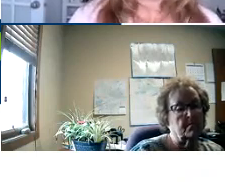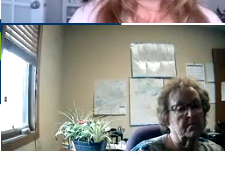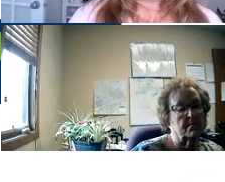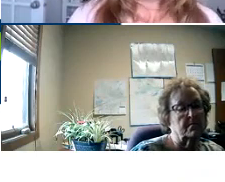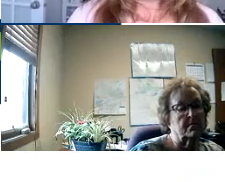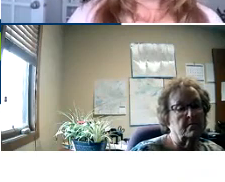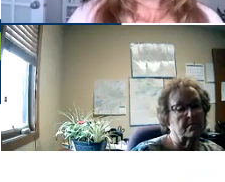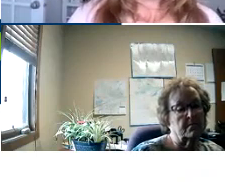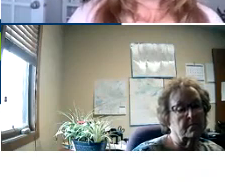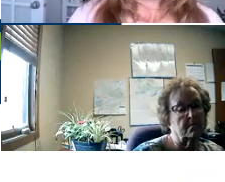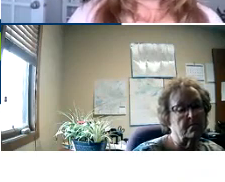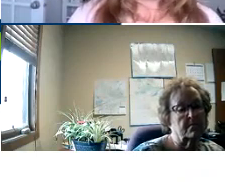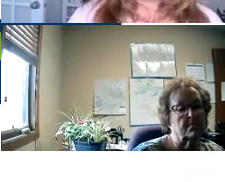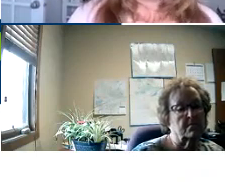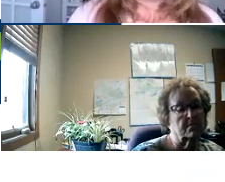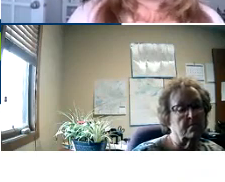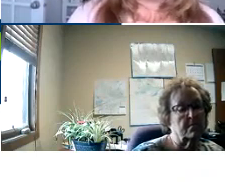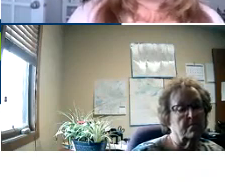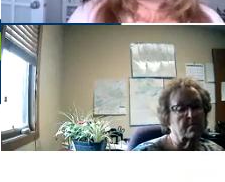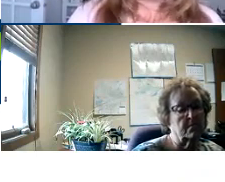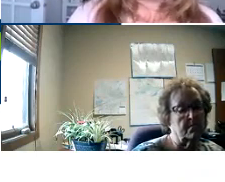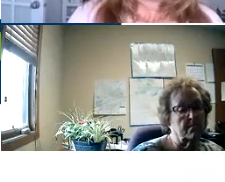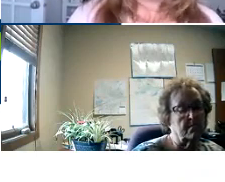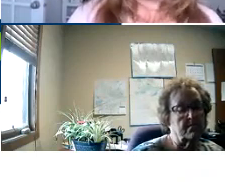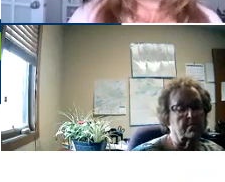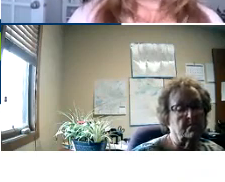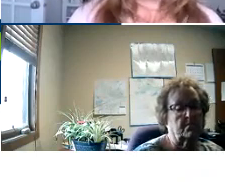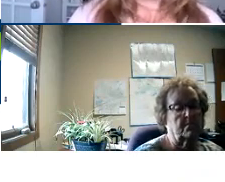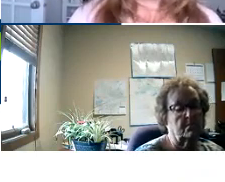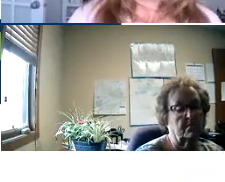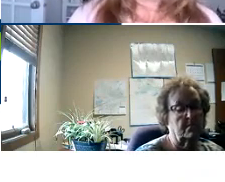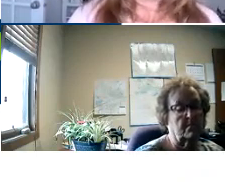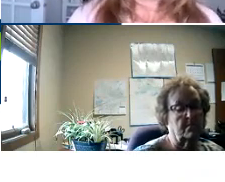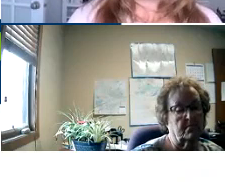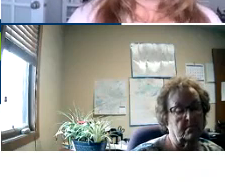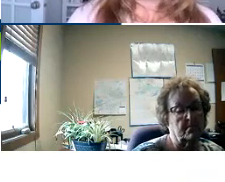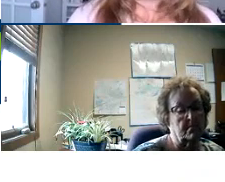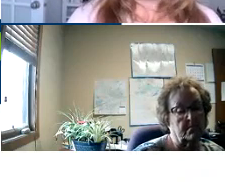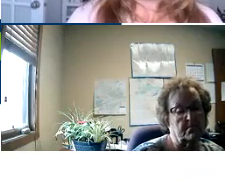those are the owners or management or structure or your officers within your organization.